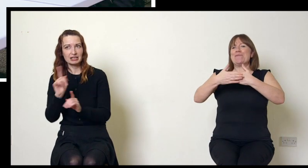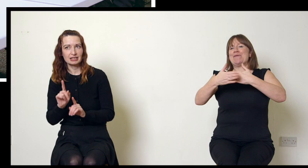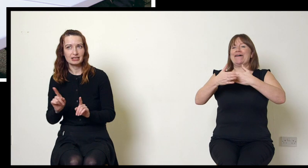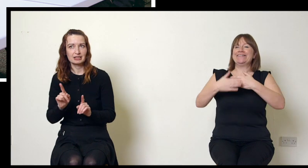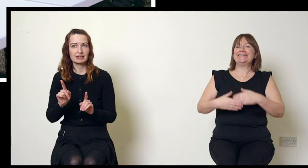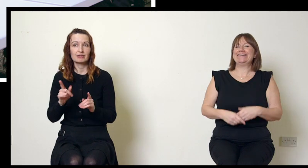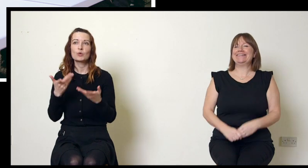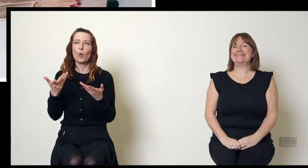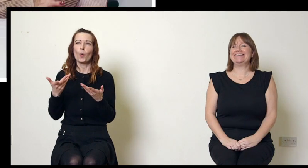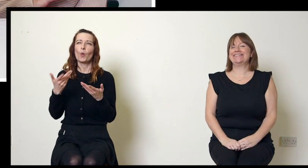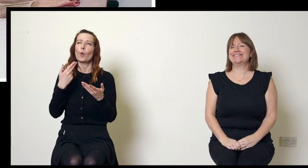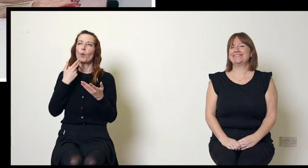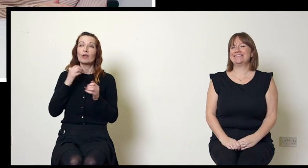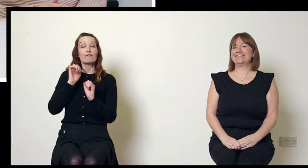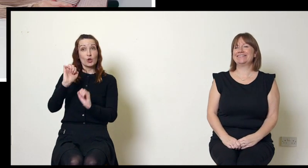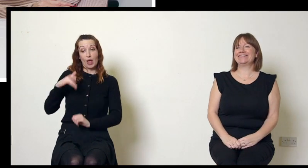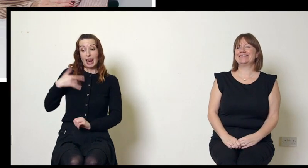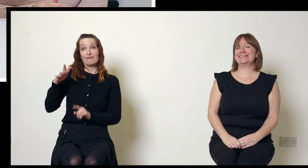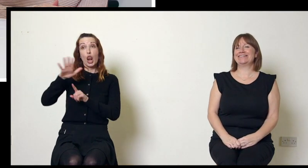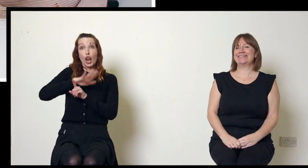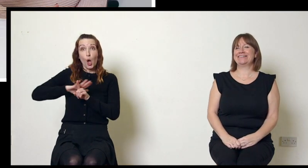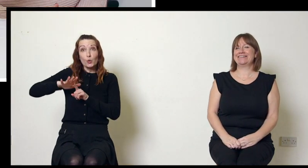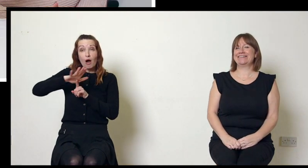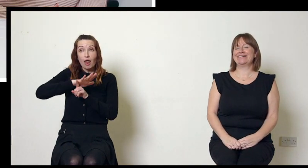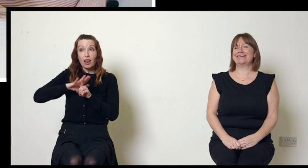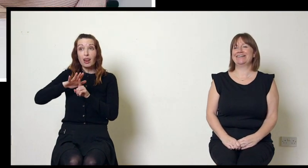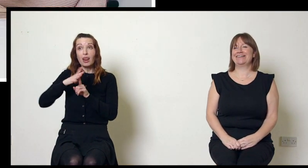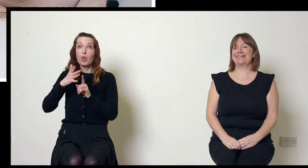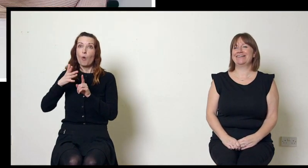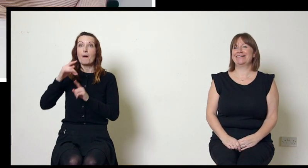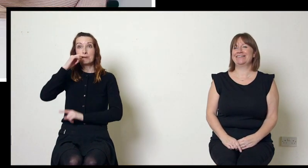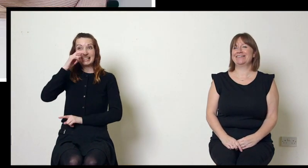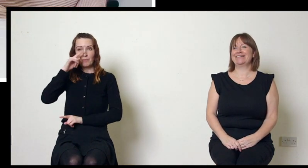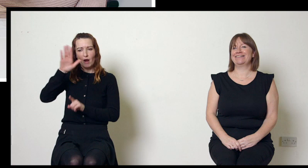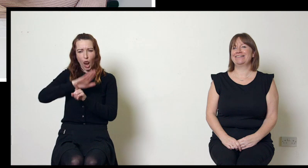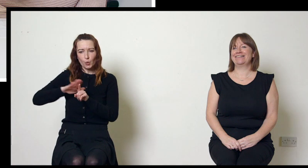Right so if you are a local person to and in and around Peterborough and you have